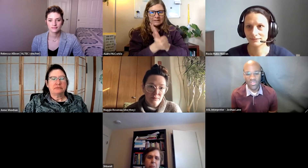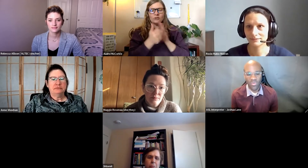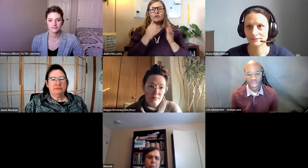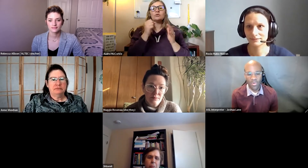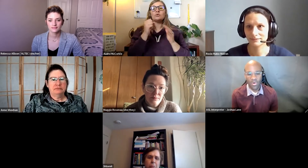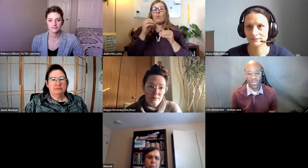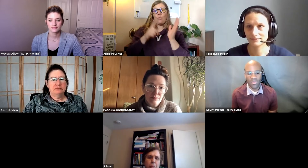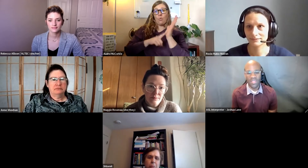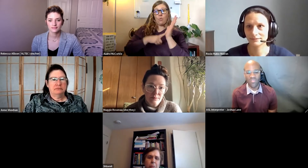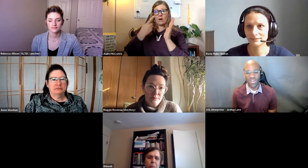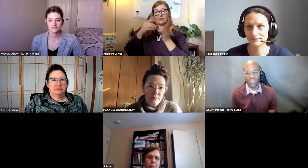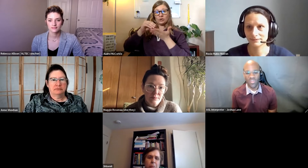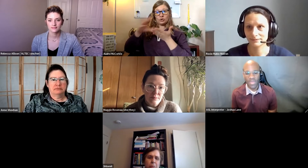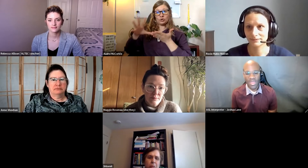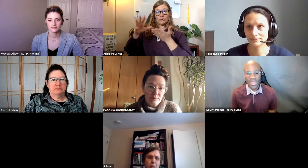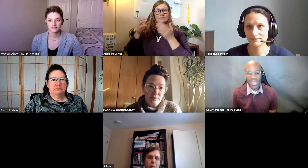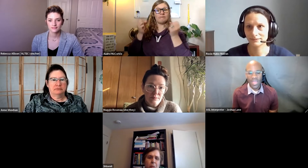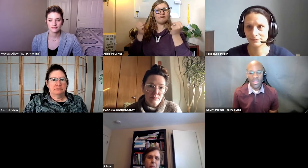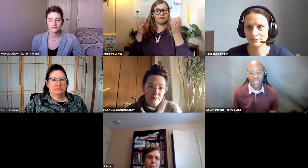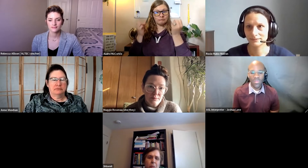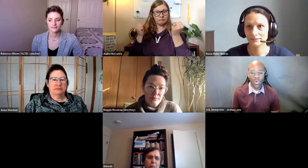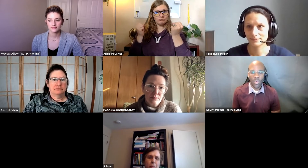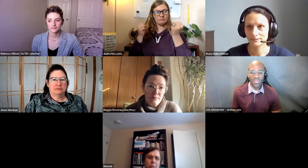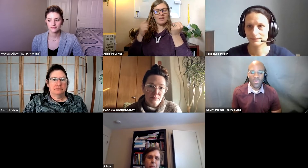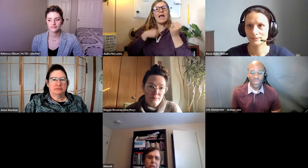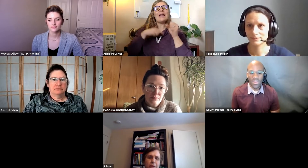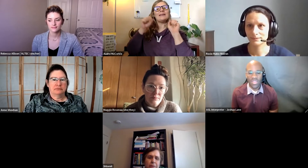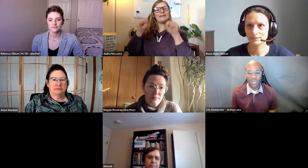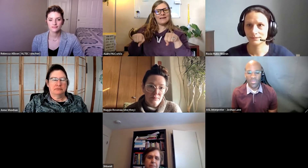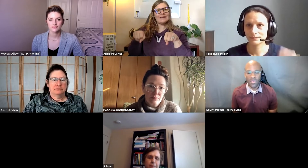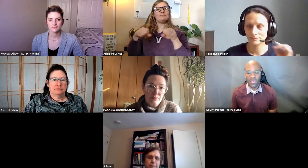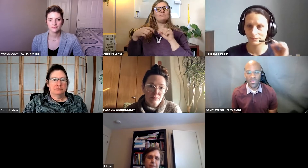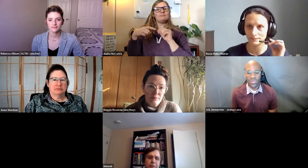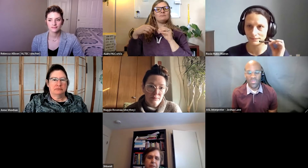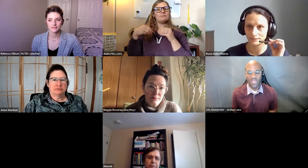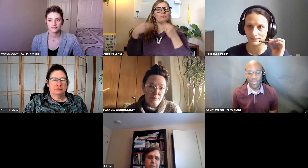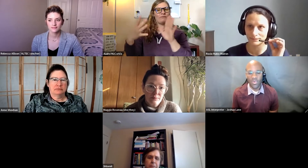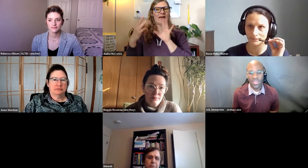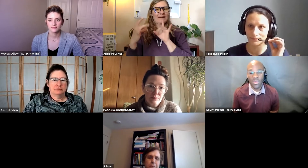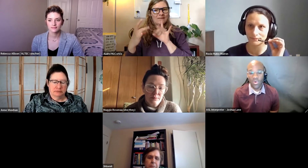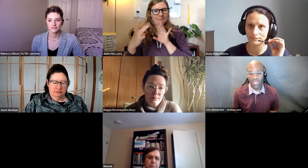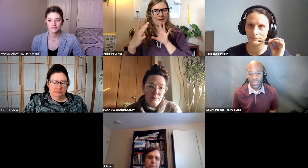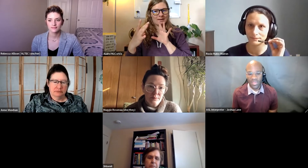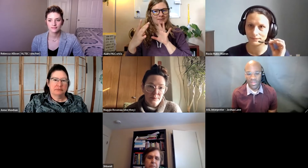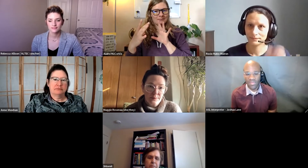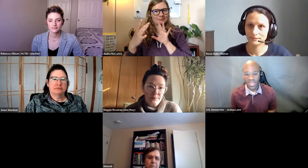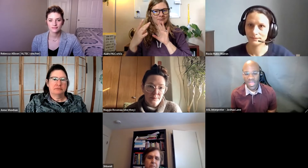grammar or sentence structure so one student is able to use Flipgrid to record themselves